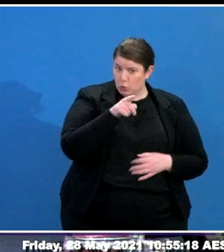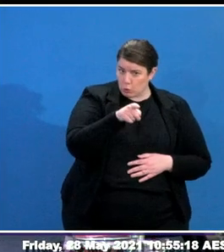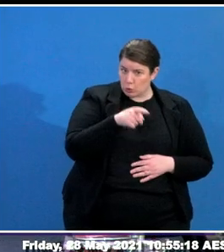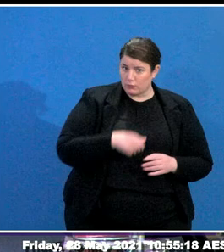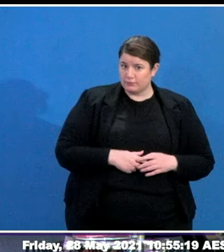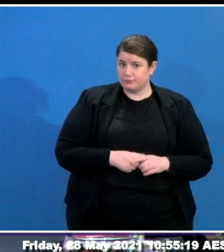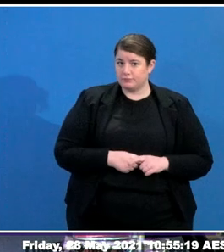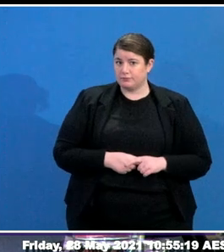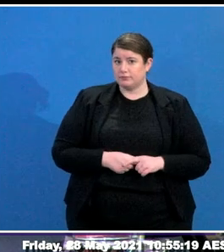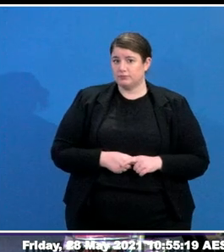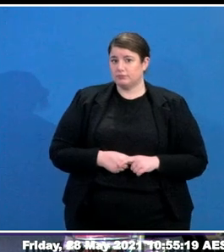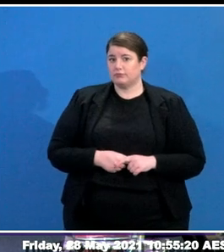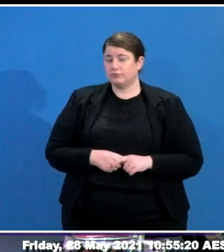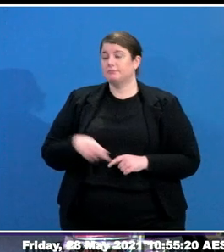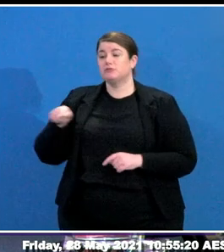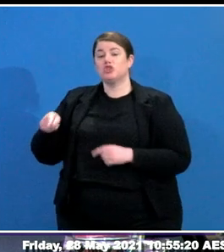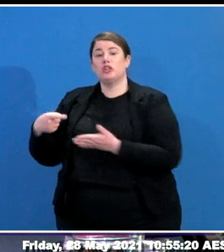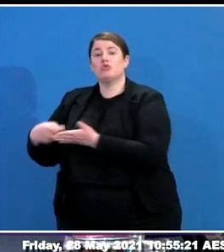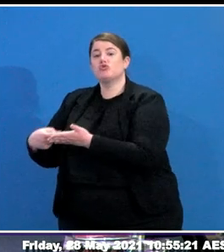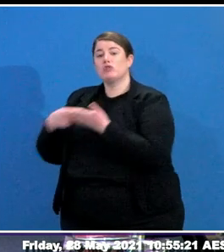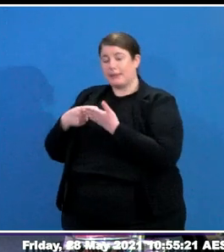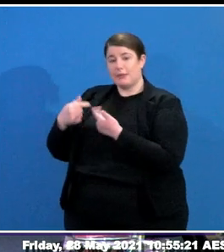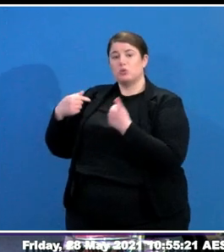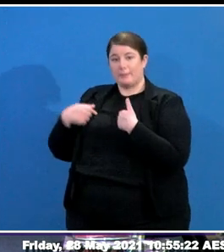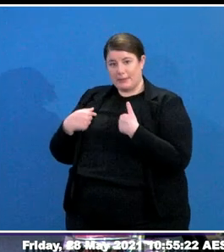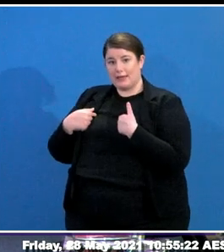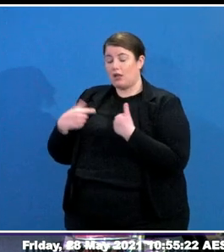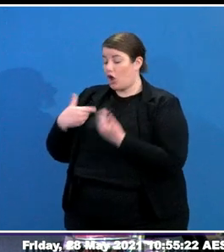To make a recommendation to myself, and based on that recommendation